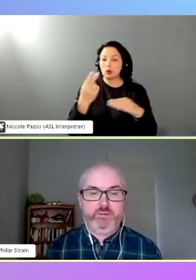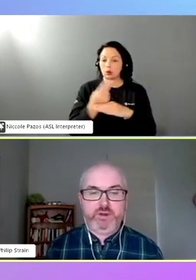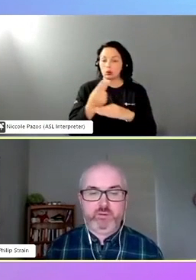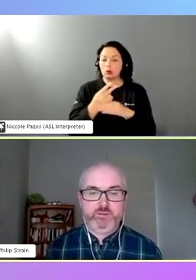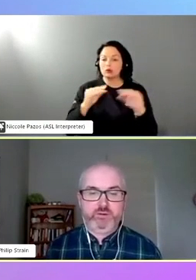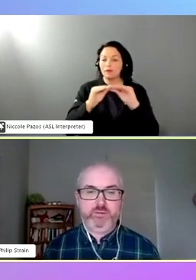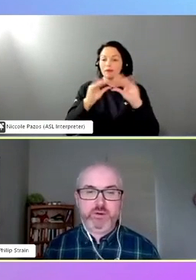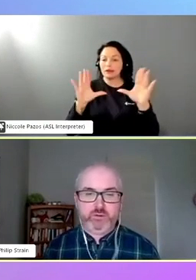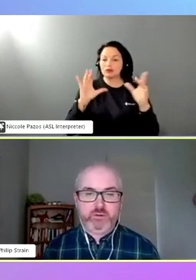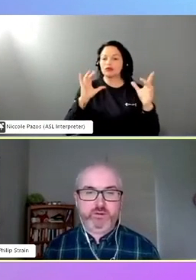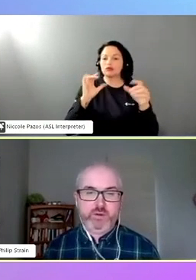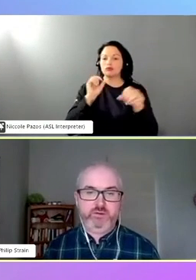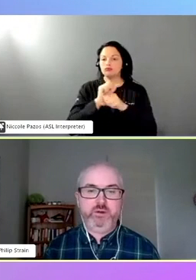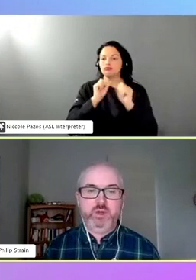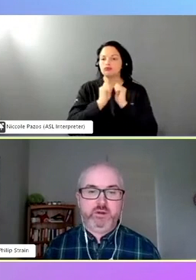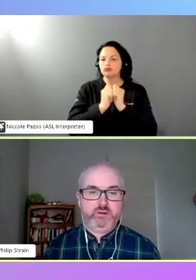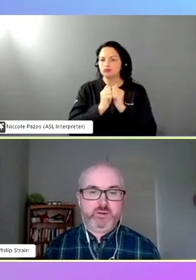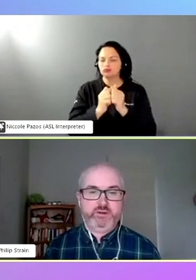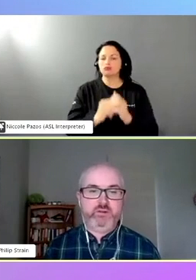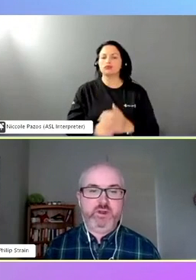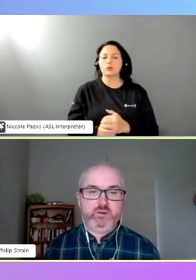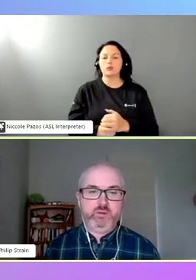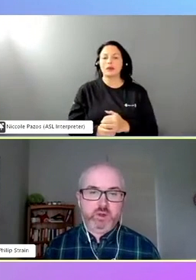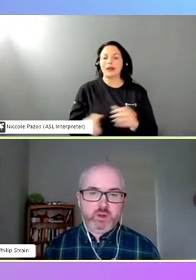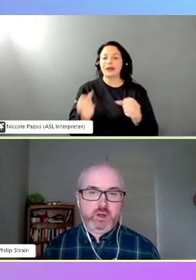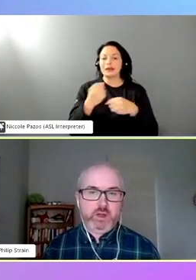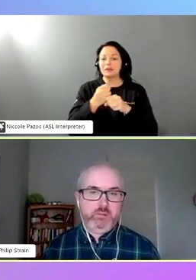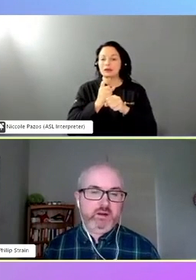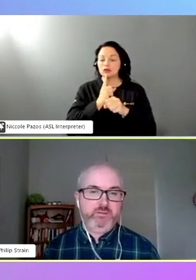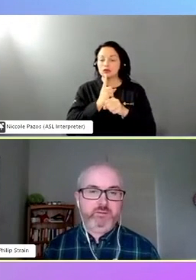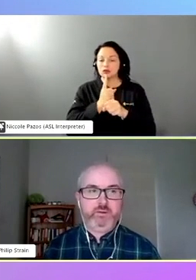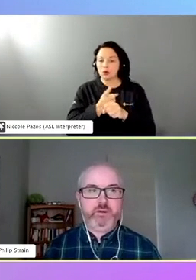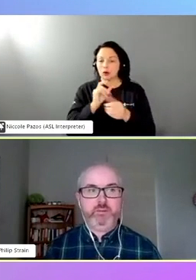Are going to the first widget and pressing the tab key,